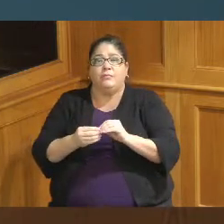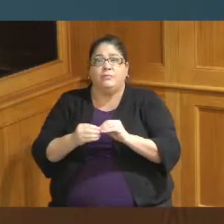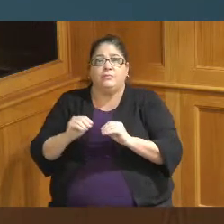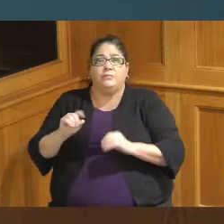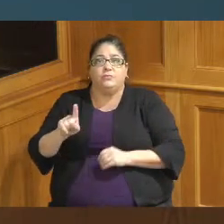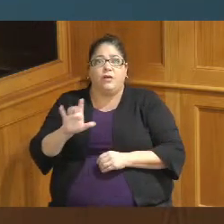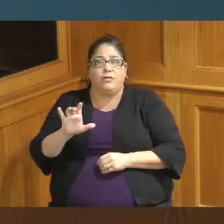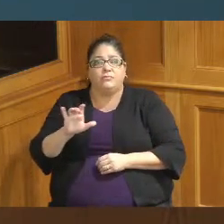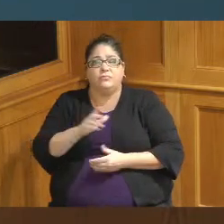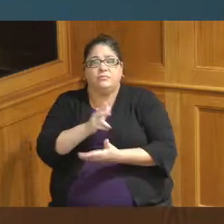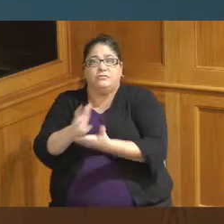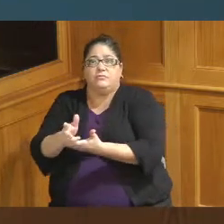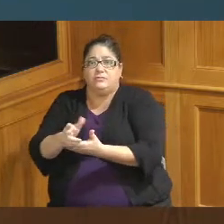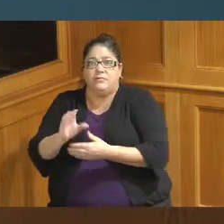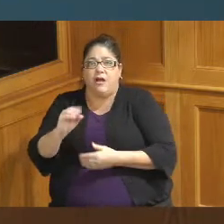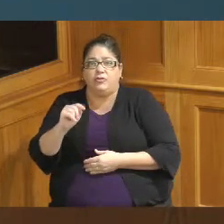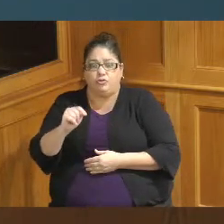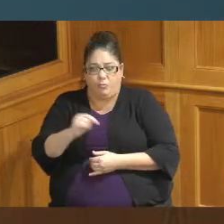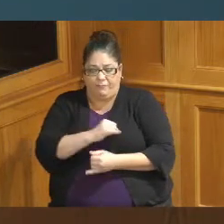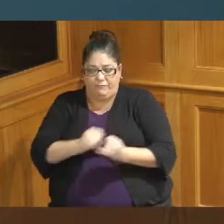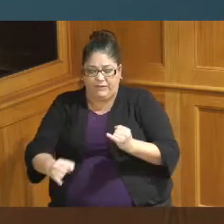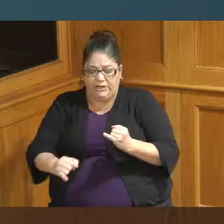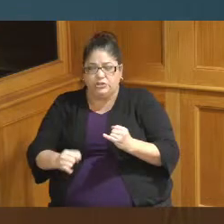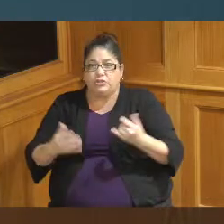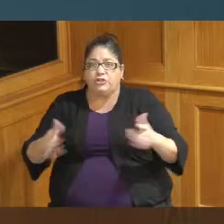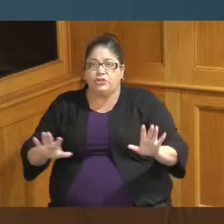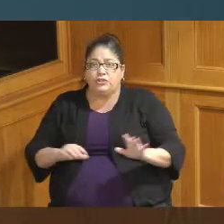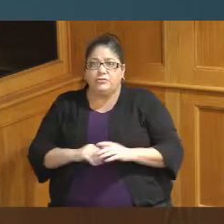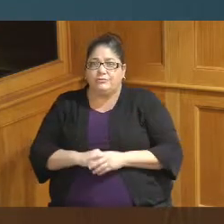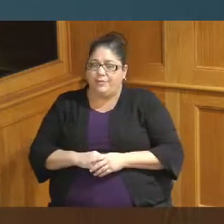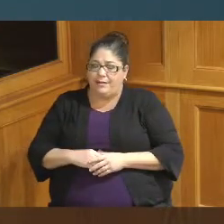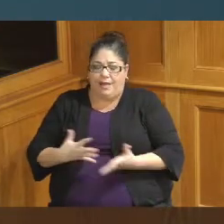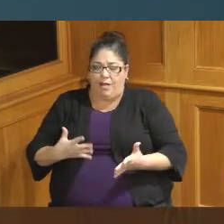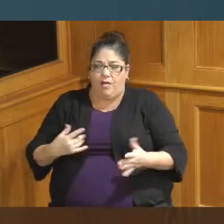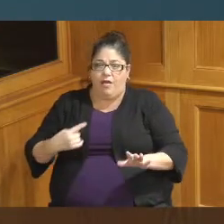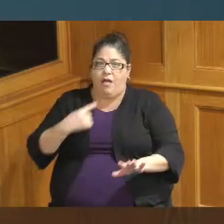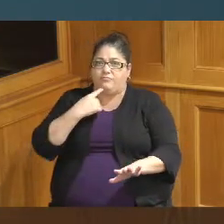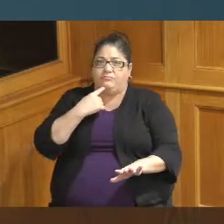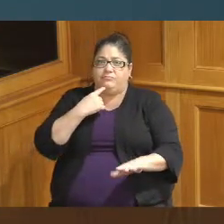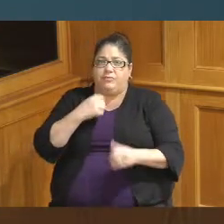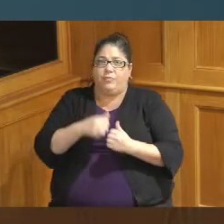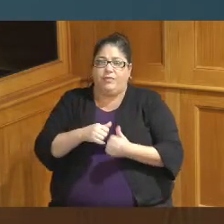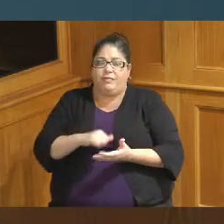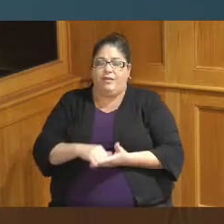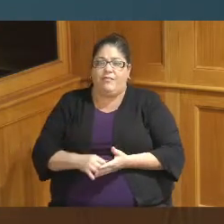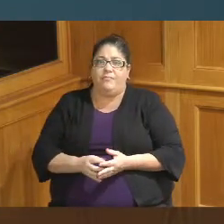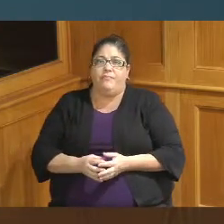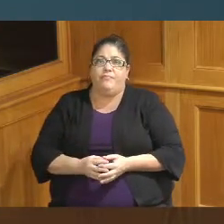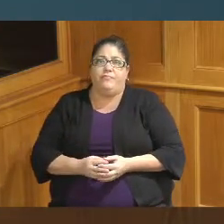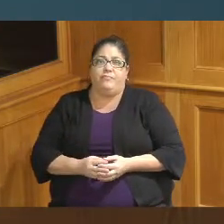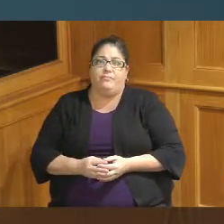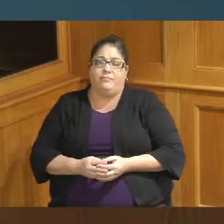possibly through October and I'm very disappointed about that and I and as we going into this budget